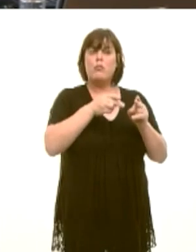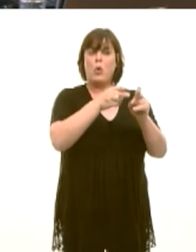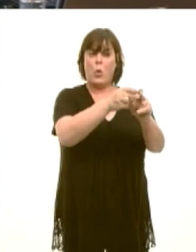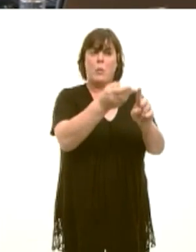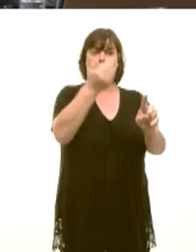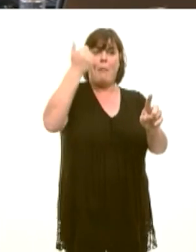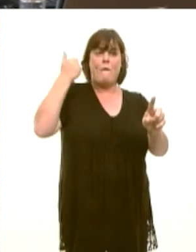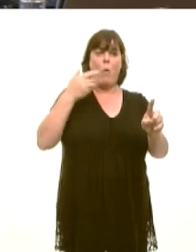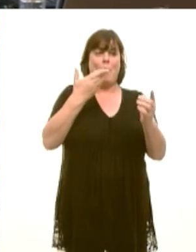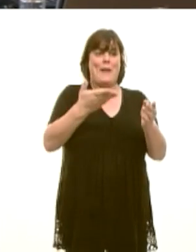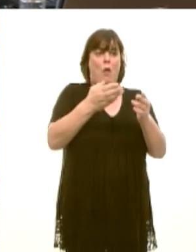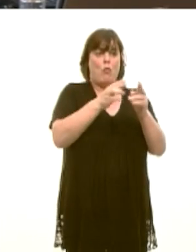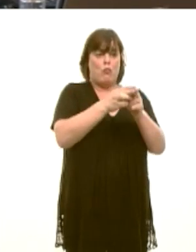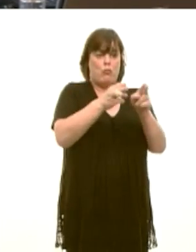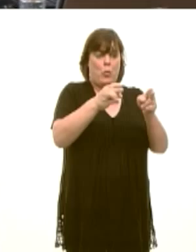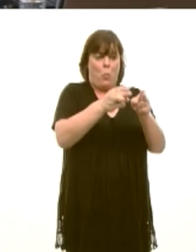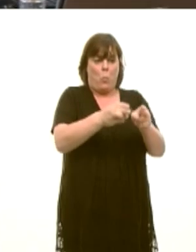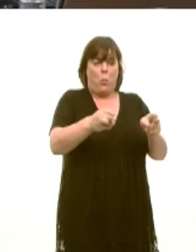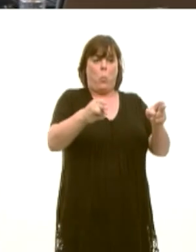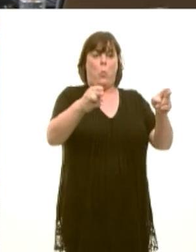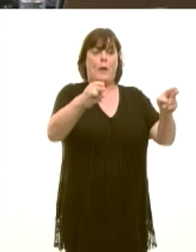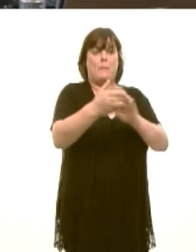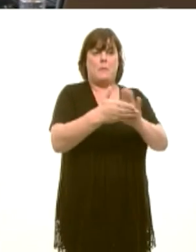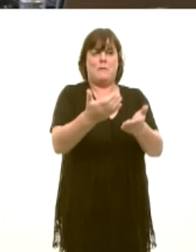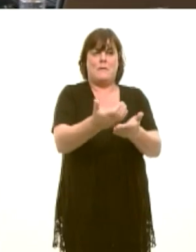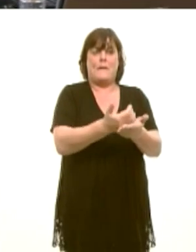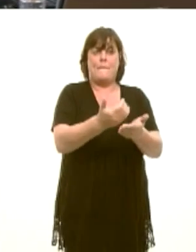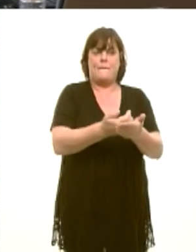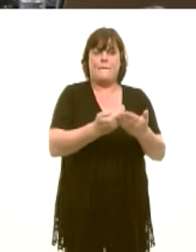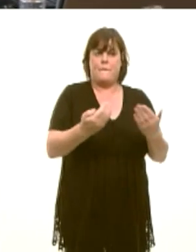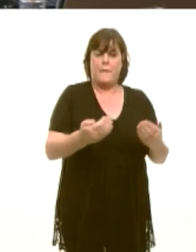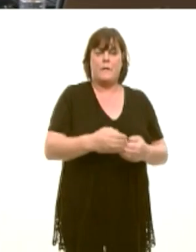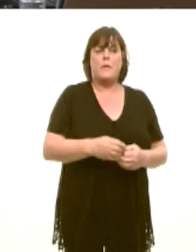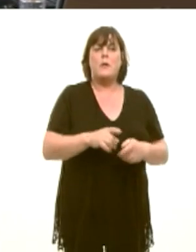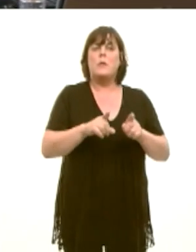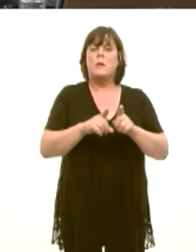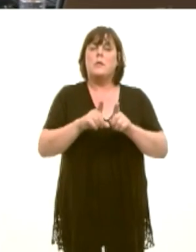And, of course, I know that that is something that weíre considering on the A44 in order